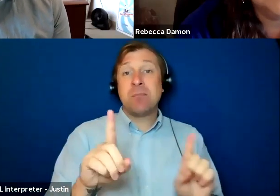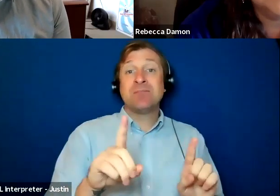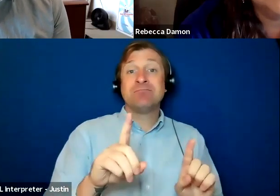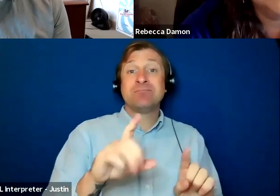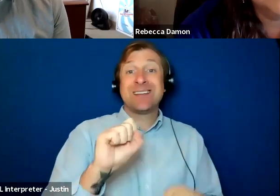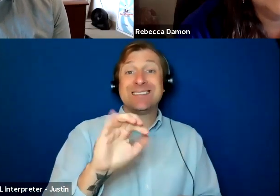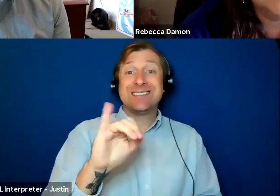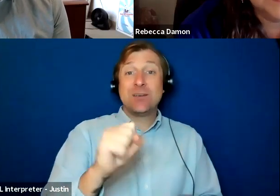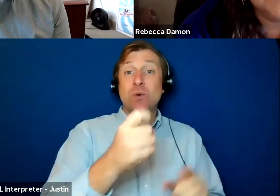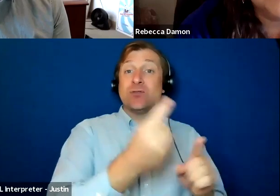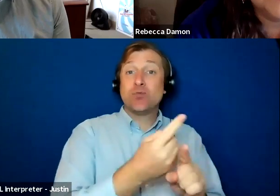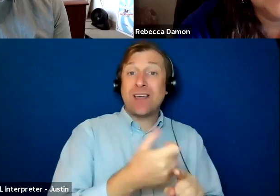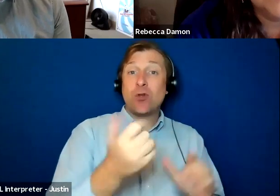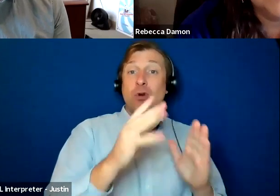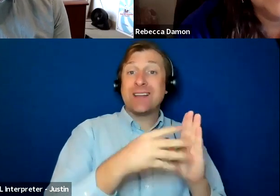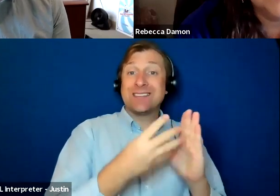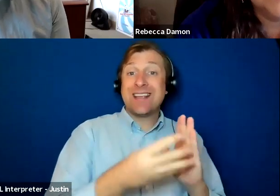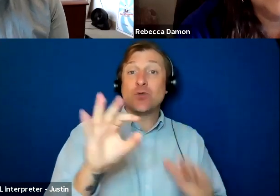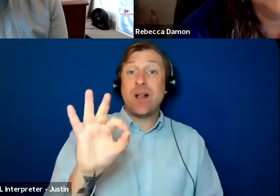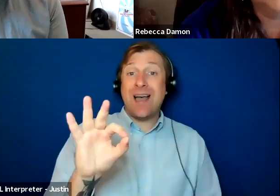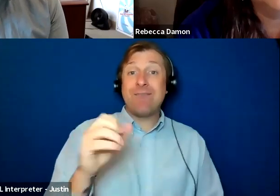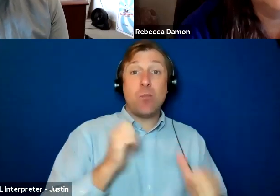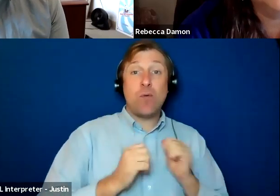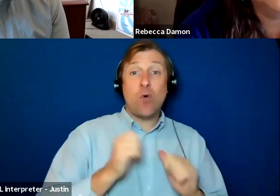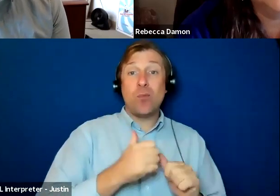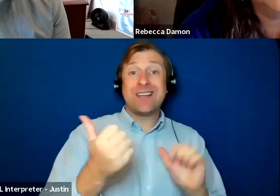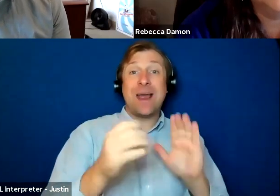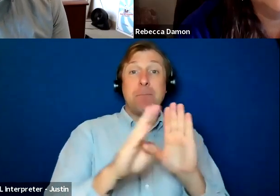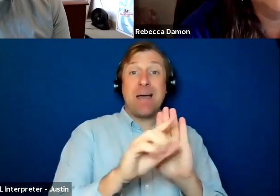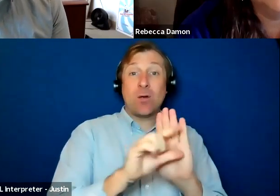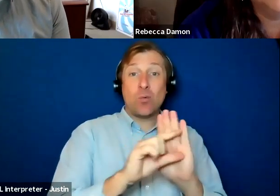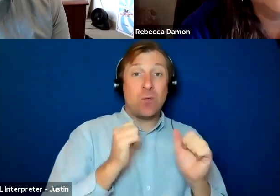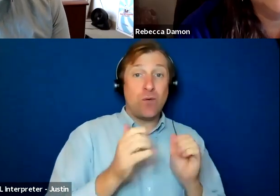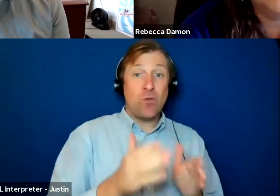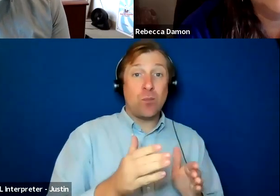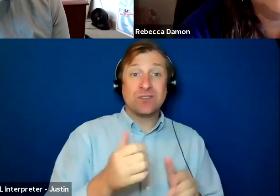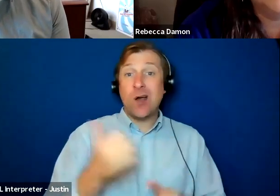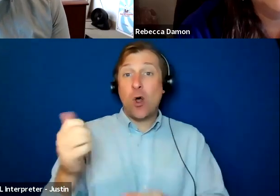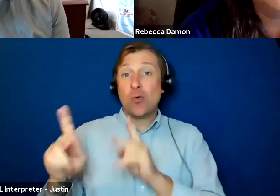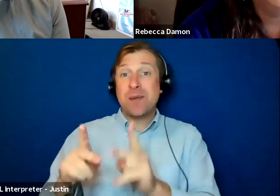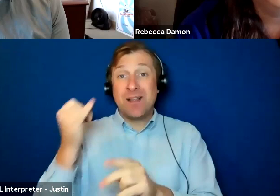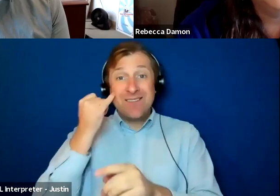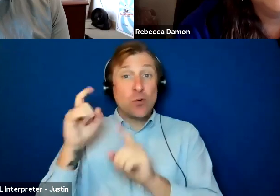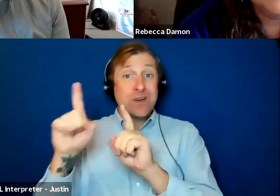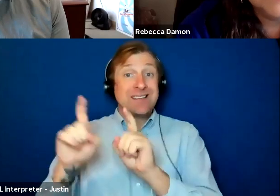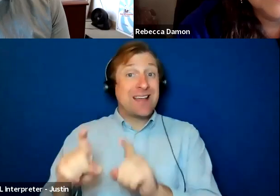and Schedule F performers and background performers. Everybody else, if you are doing testing on a day when you're not working for the producer,